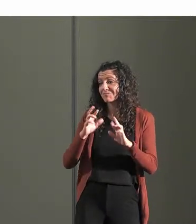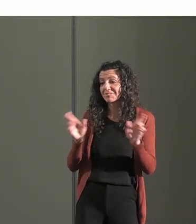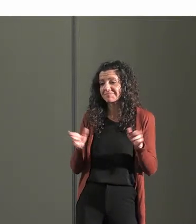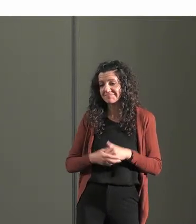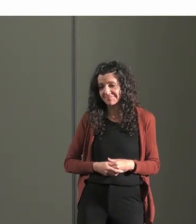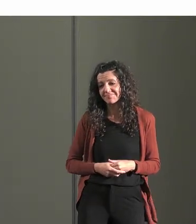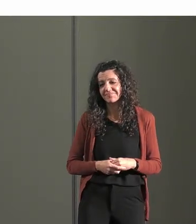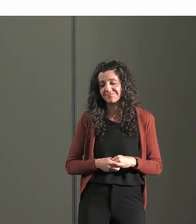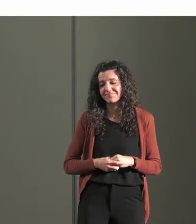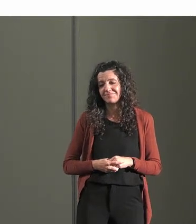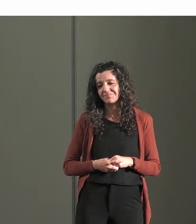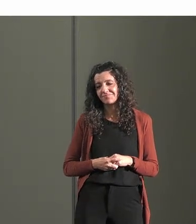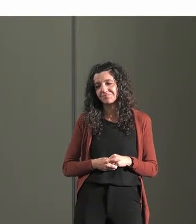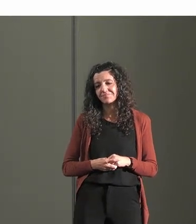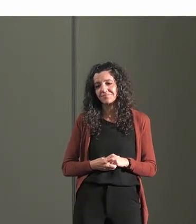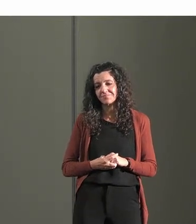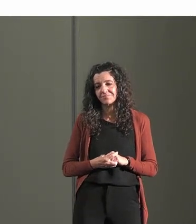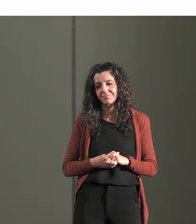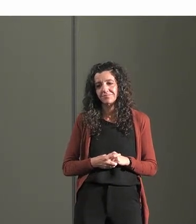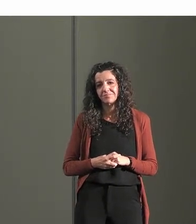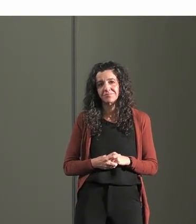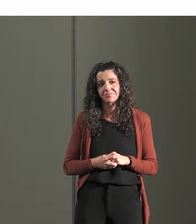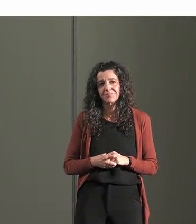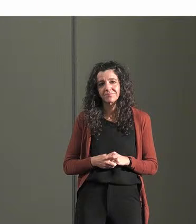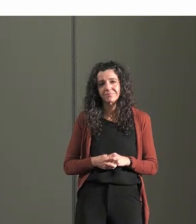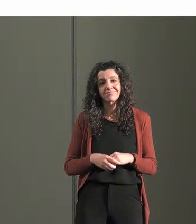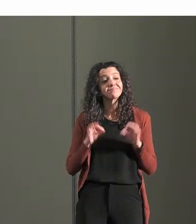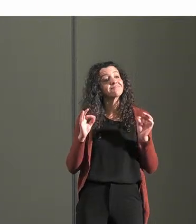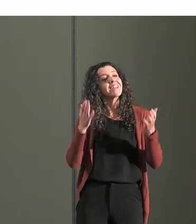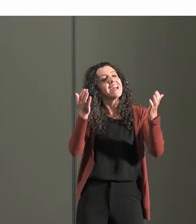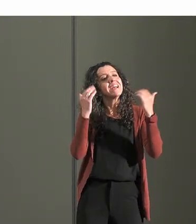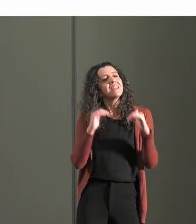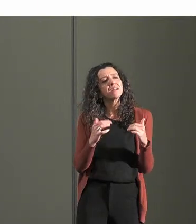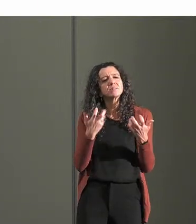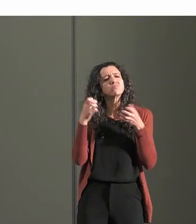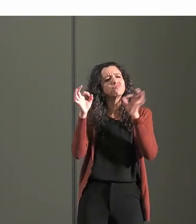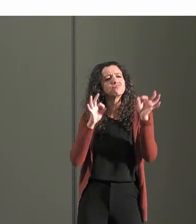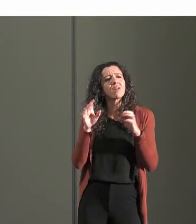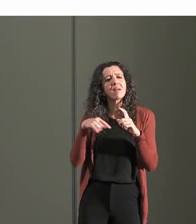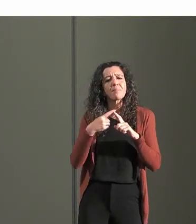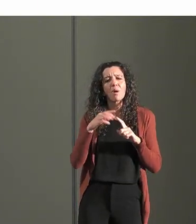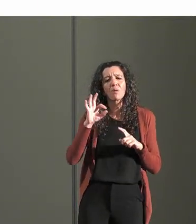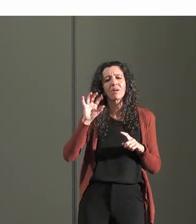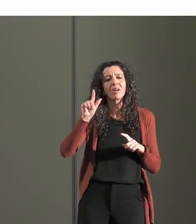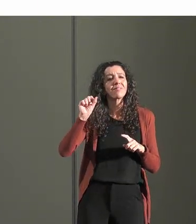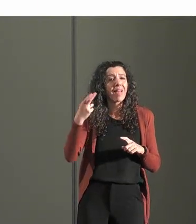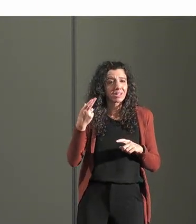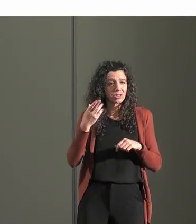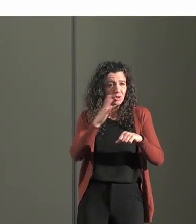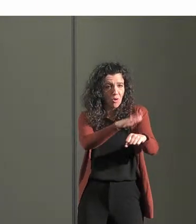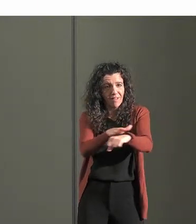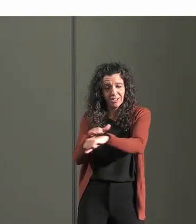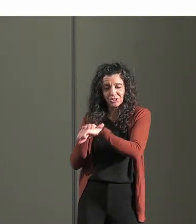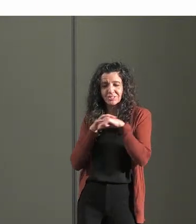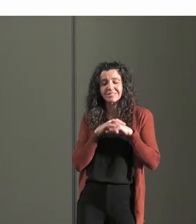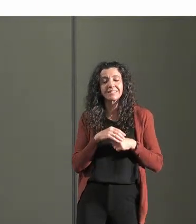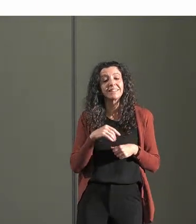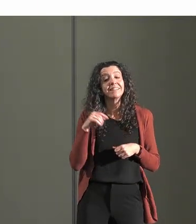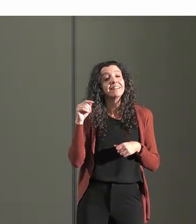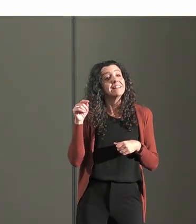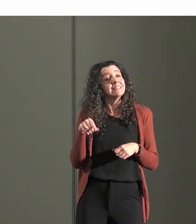≫ Off the mic . ≫ PERRIN: Yeah. . Next up